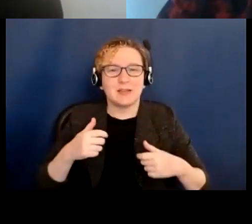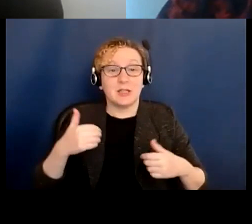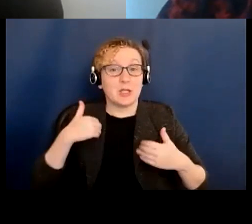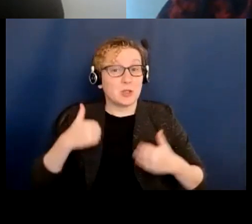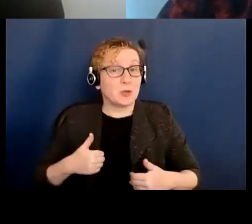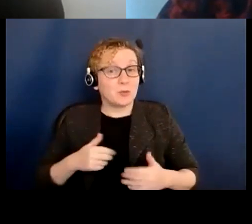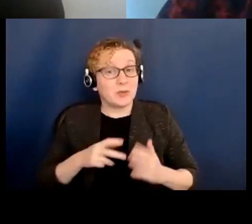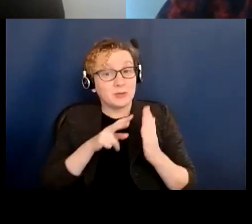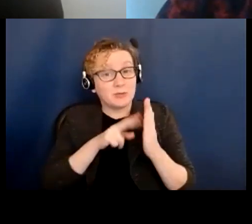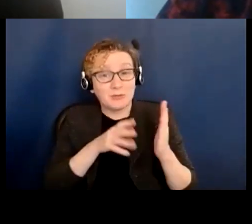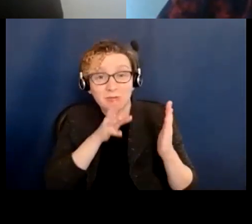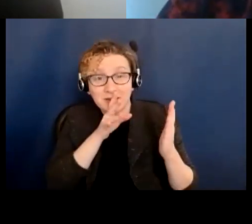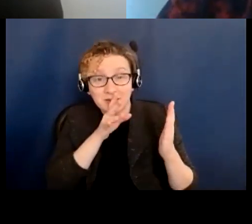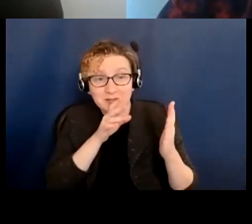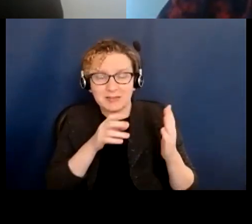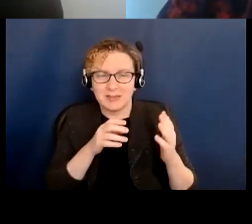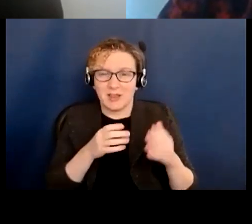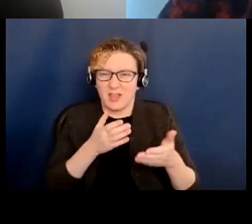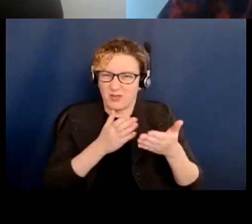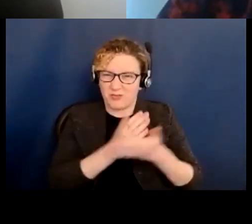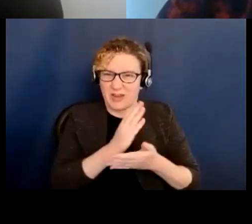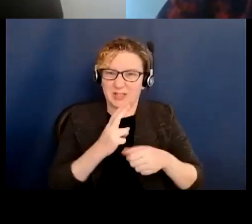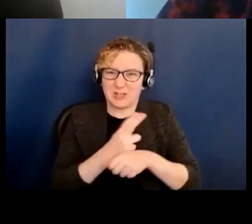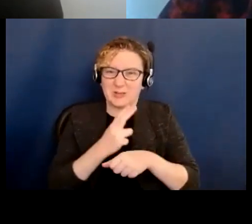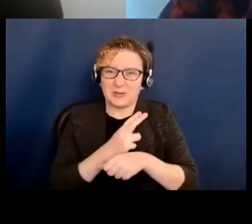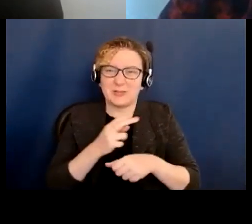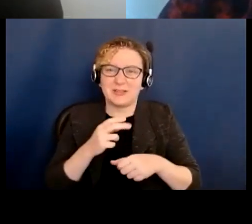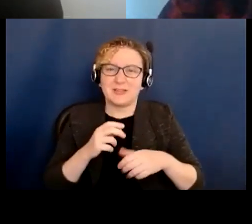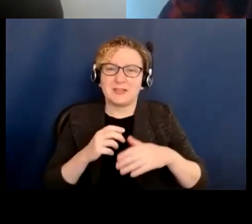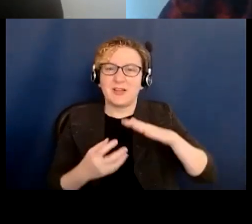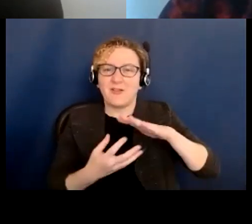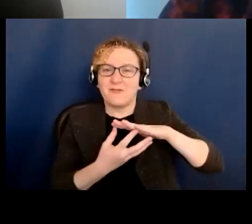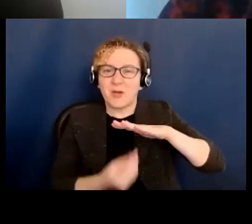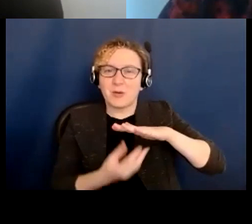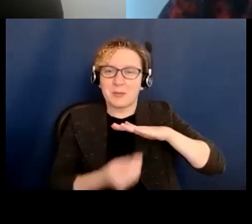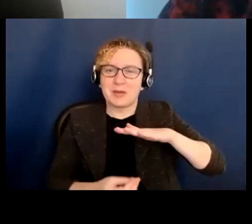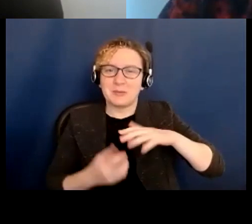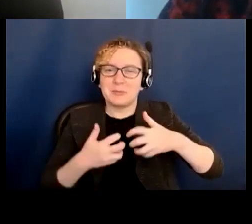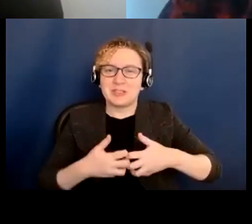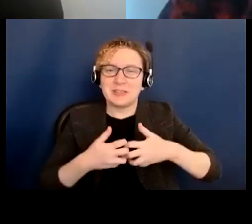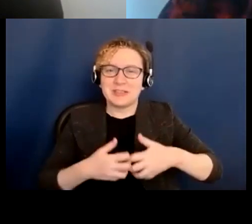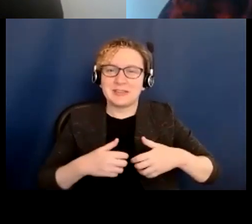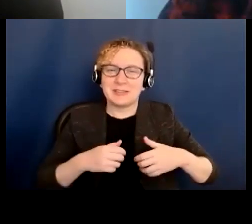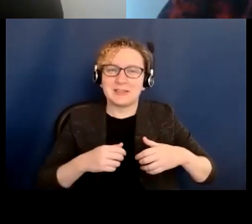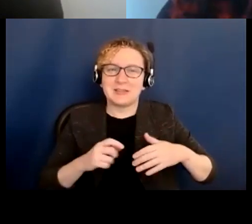The right to use the photocopy machine to scan texts in the exchange center.